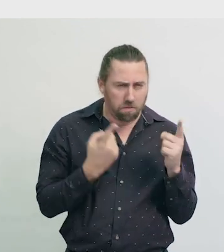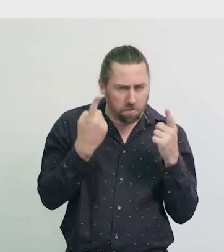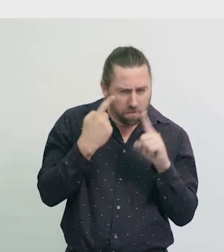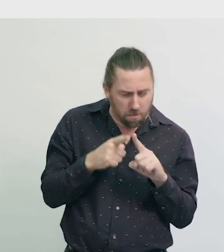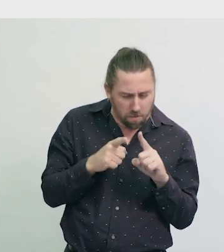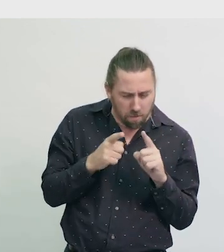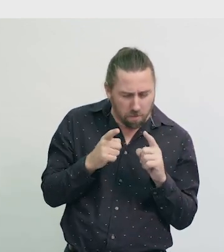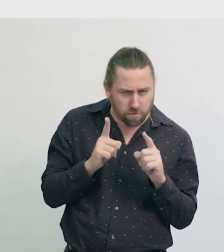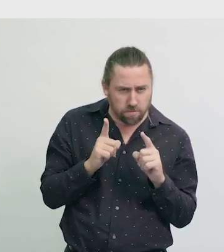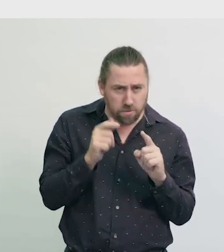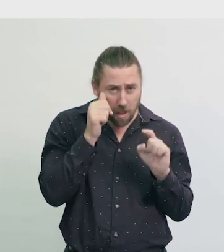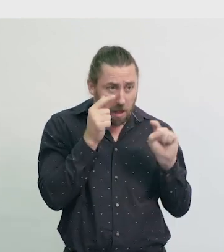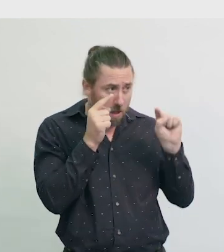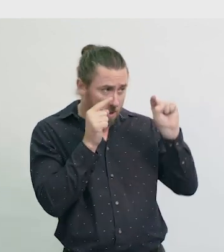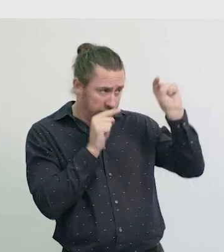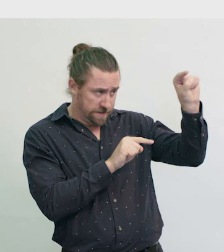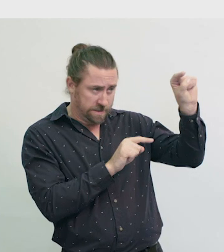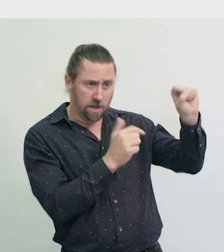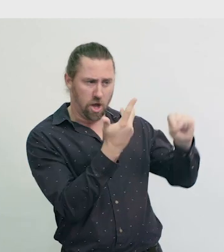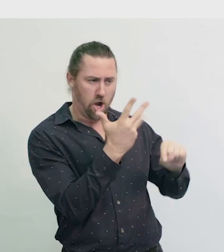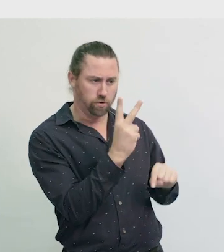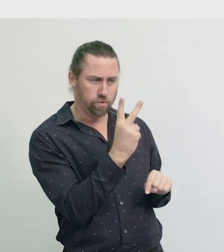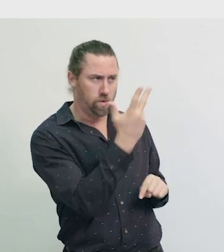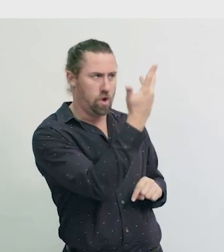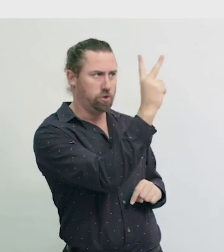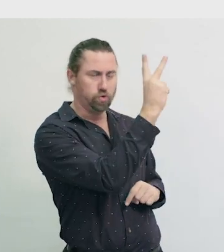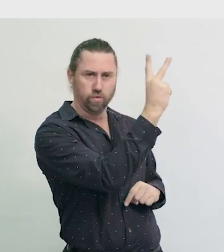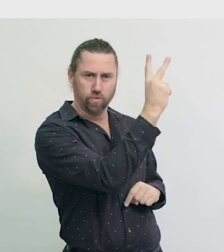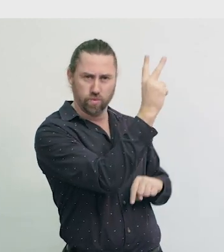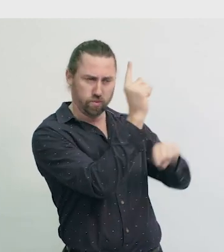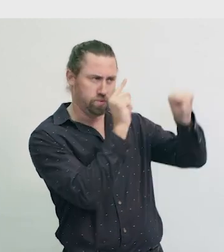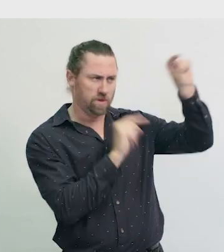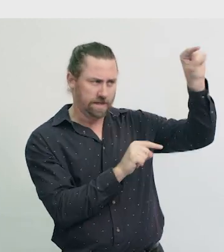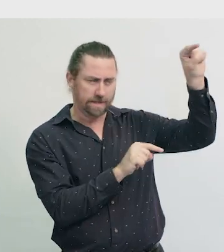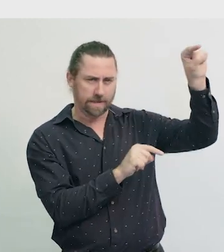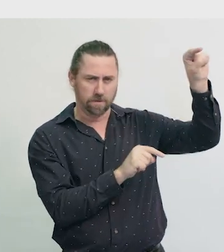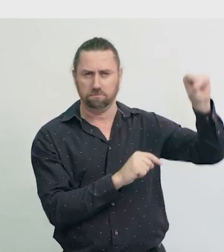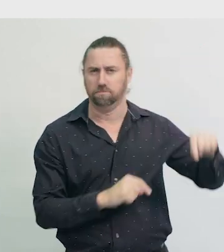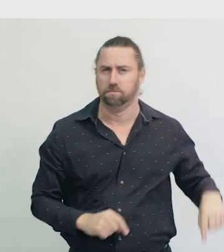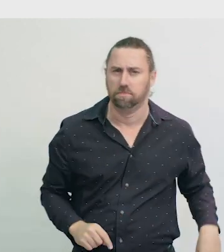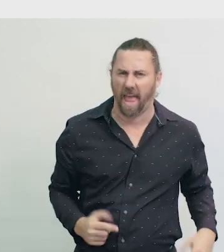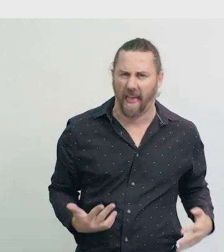We know the angles either side of it are 92 degrees each. So how could we approach this problem?